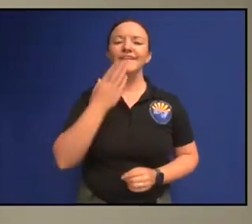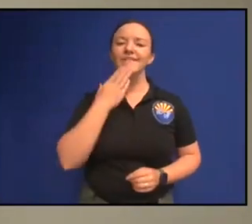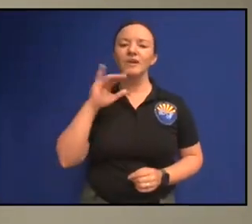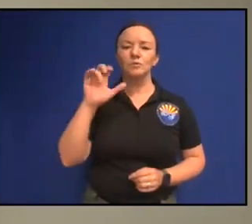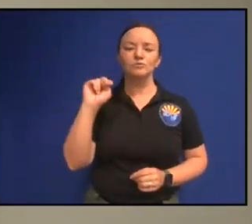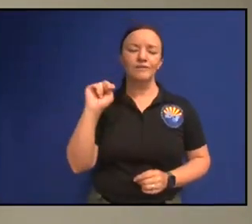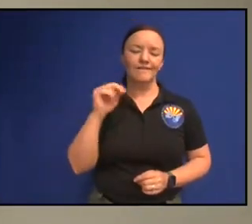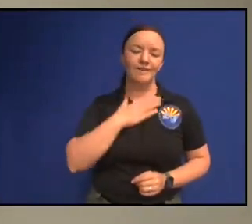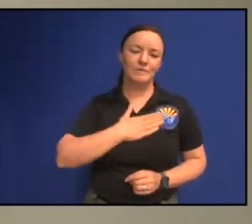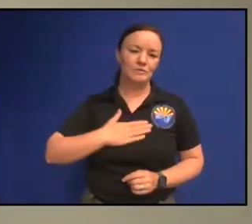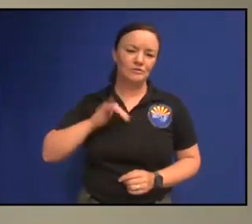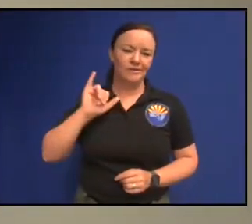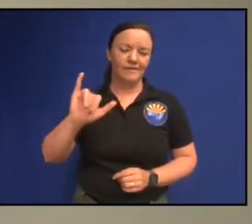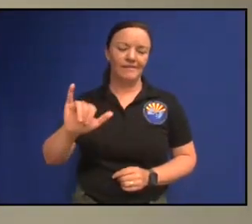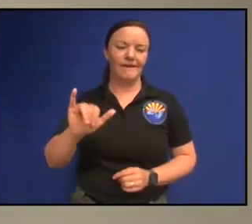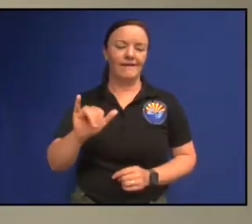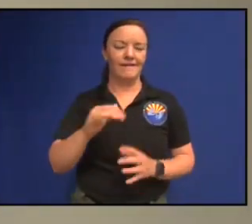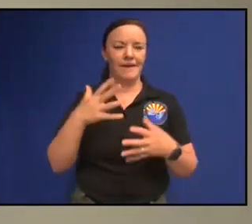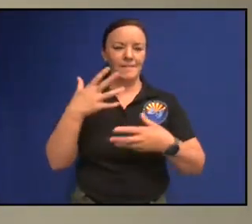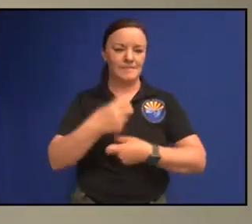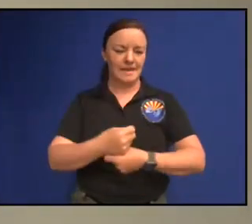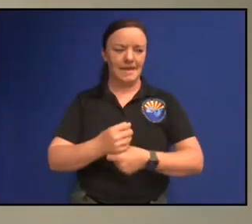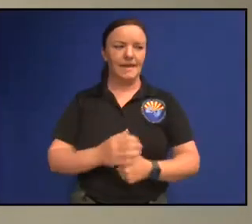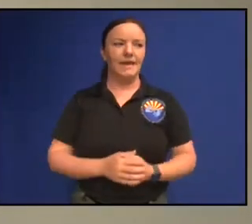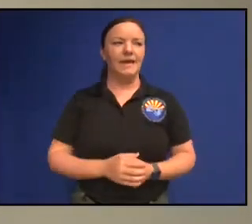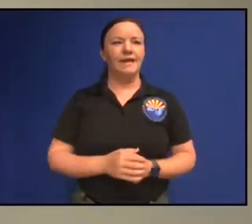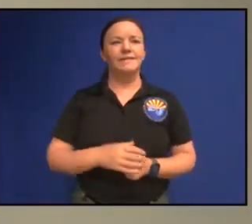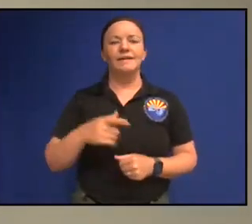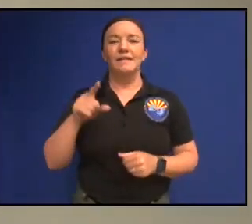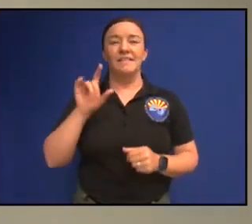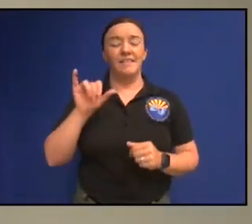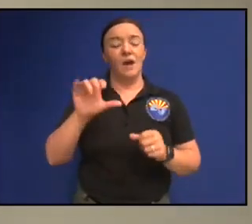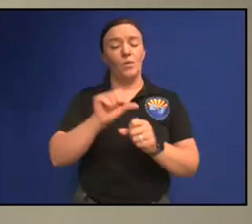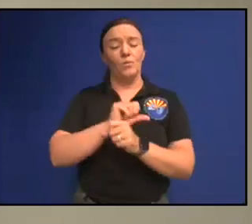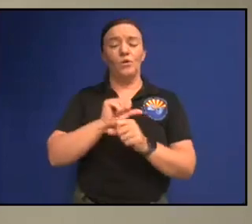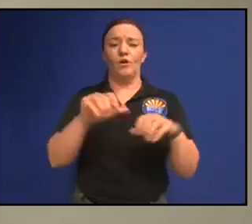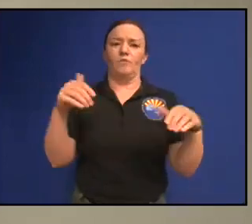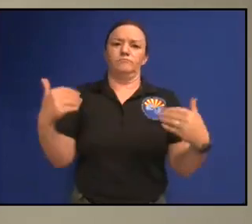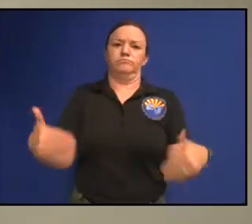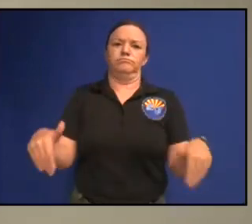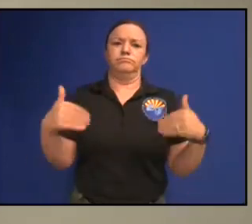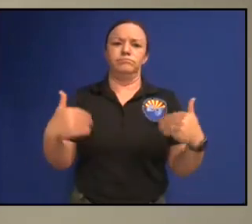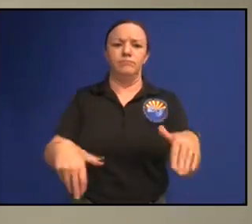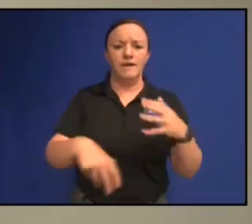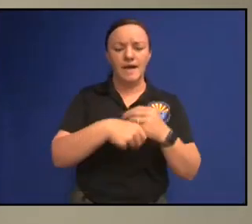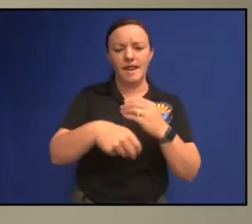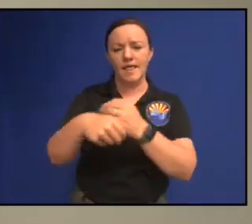AND IMMEASURABLE AMOUNT OF WORK GETTING DOWN OUT THERE.